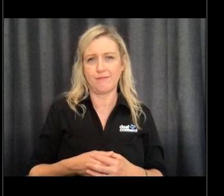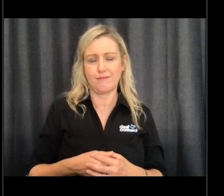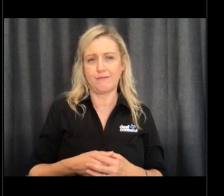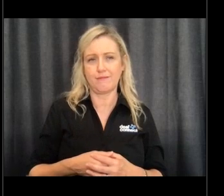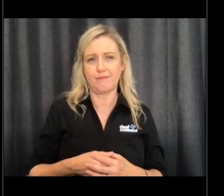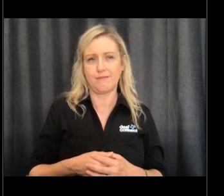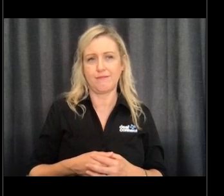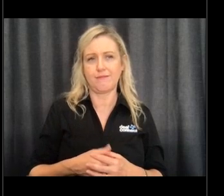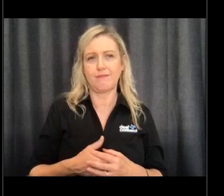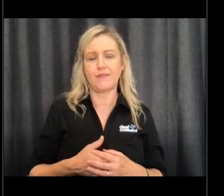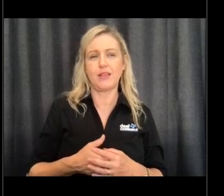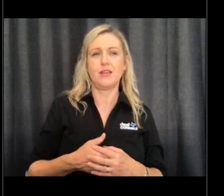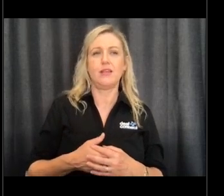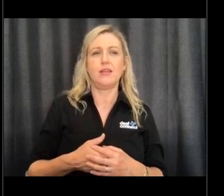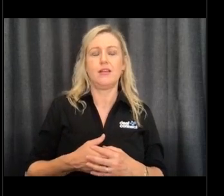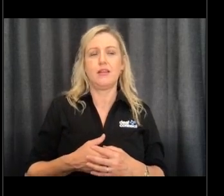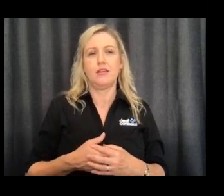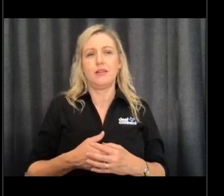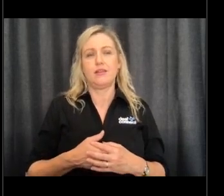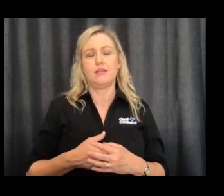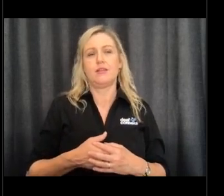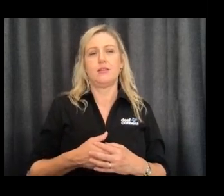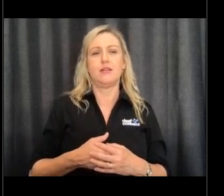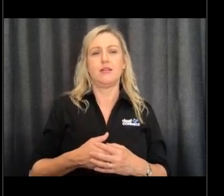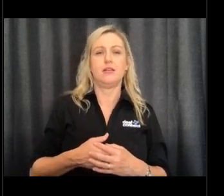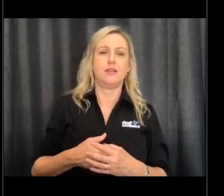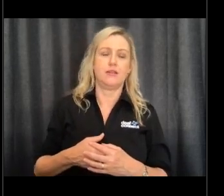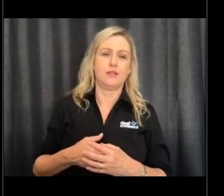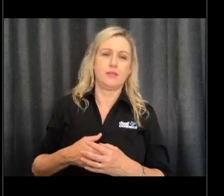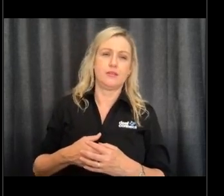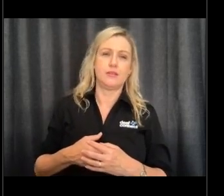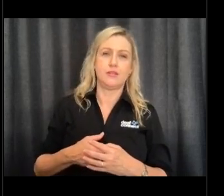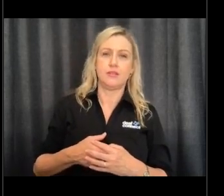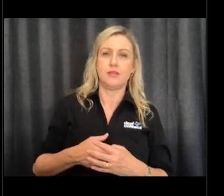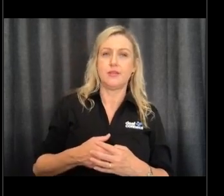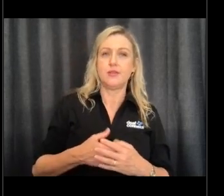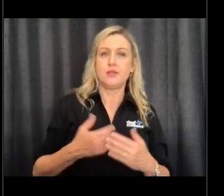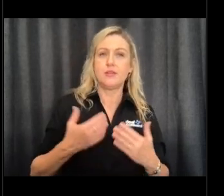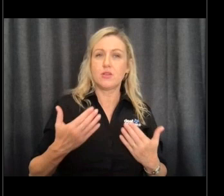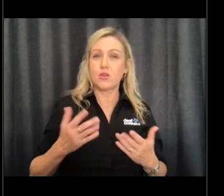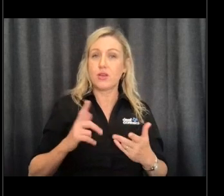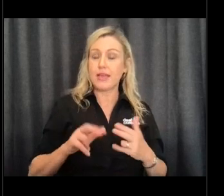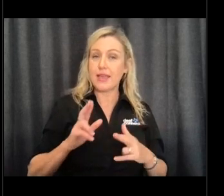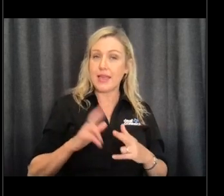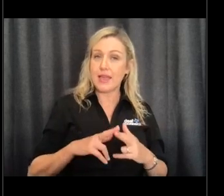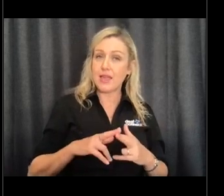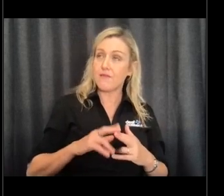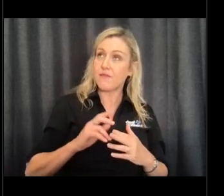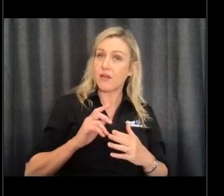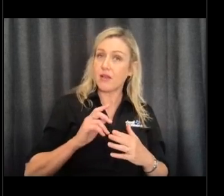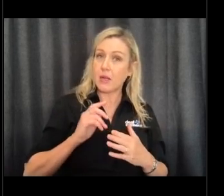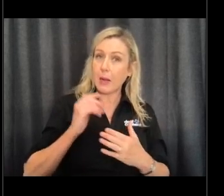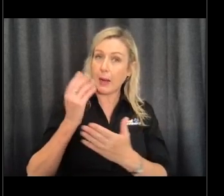So to me if you've got somebody with a claim that's been denied because of maintenance